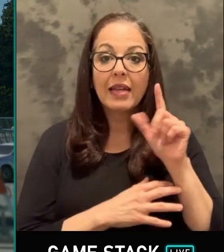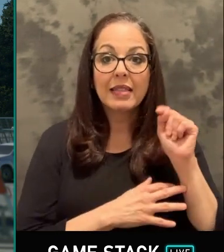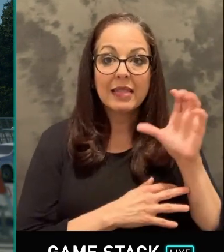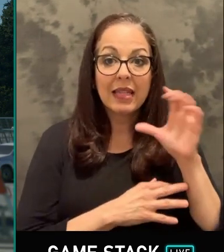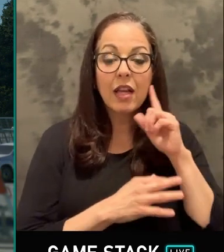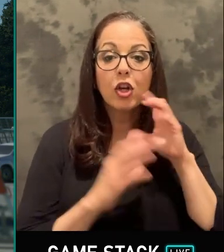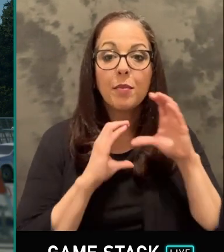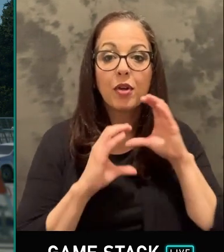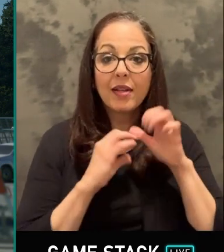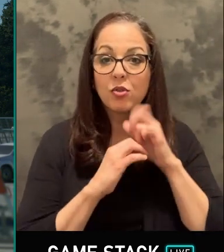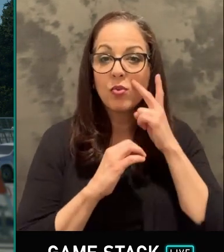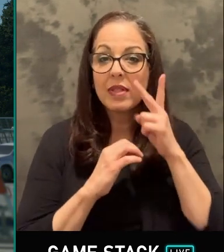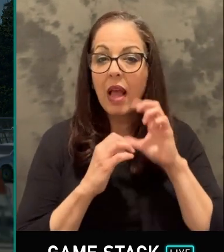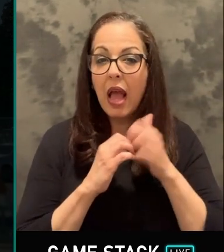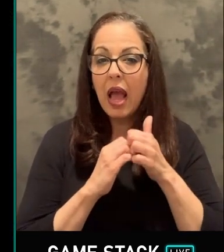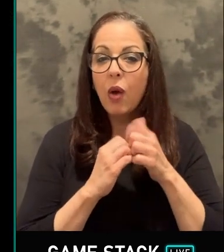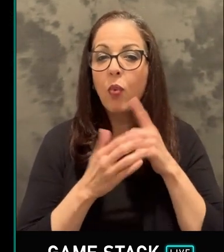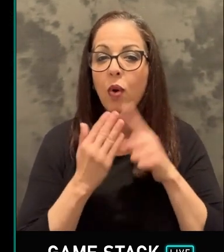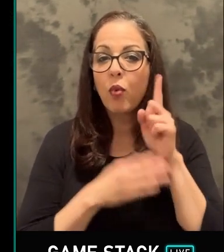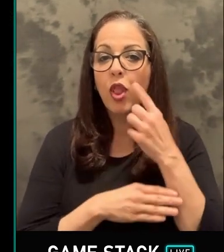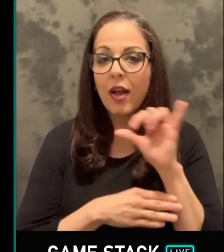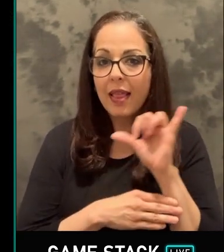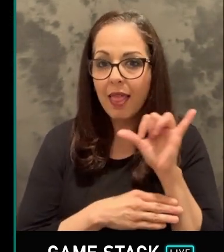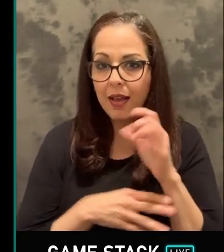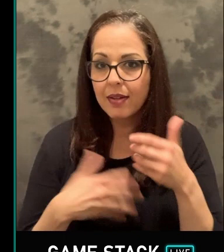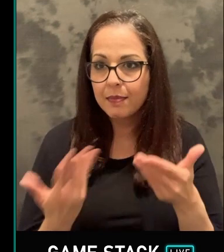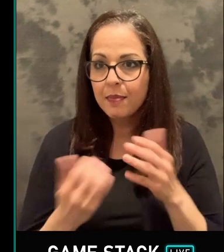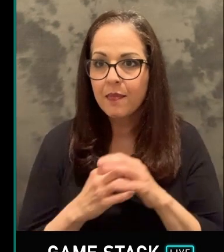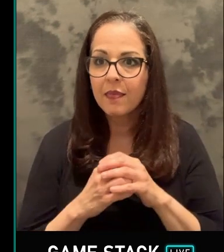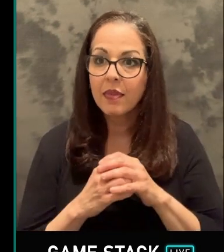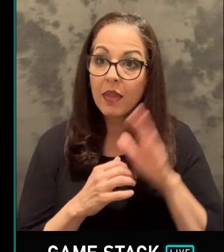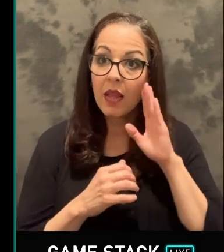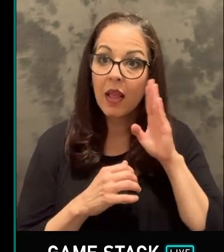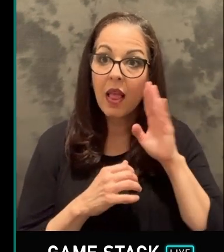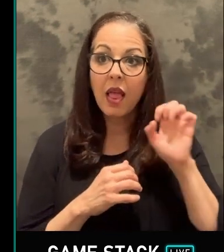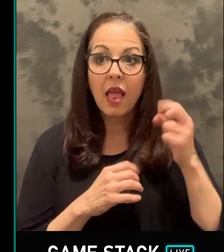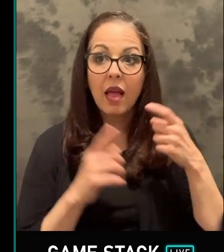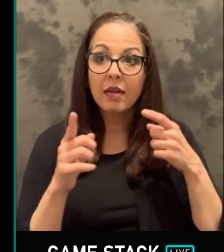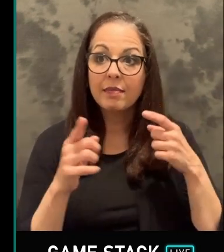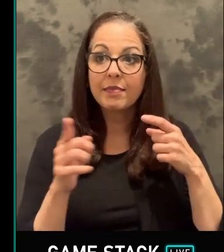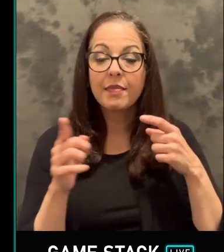what we are talking about. “Etihad 102 heavy, cleared to Abu Dhabi.